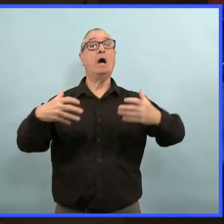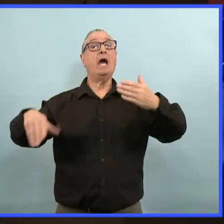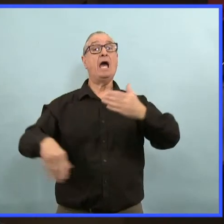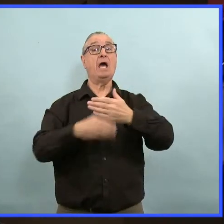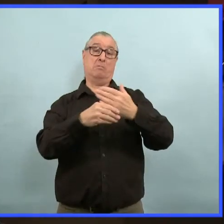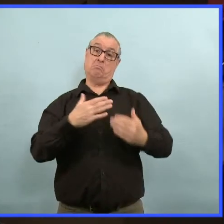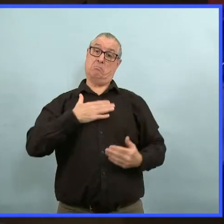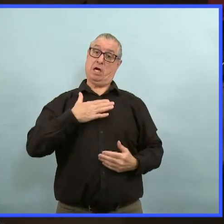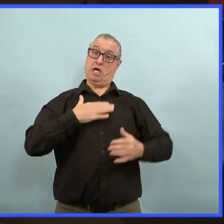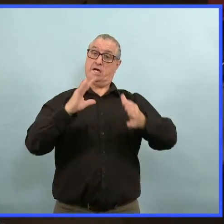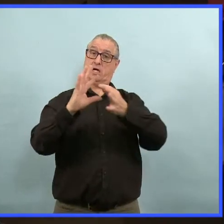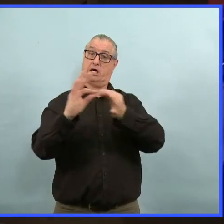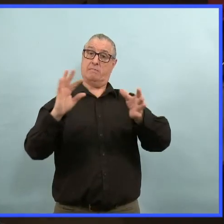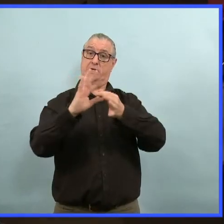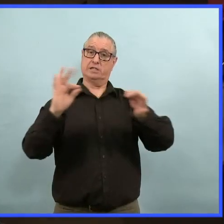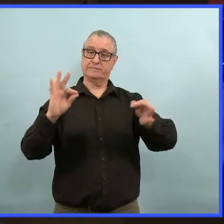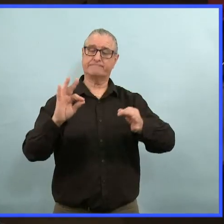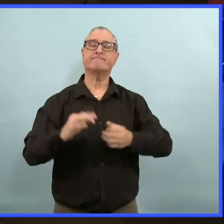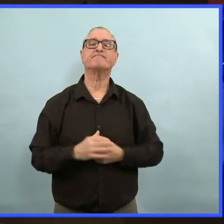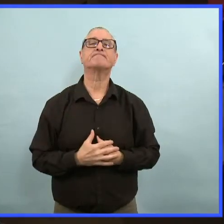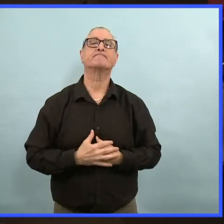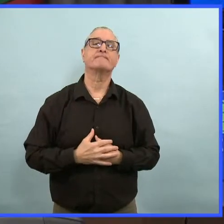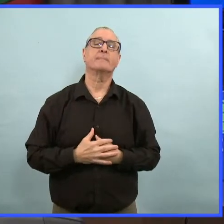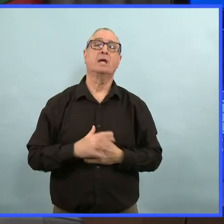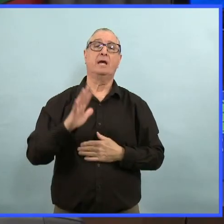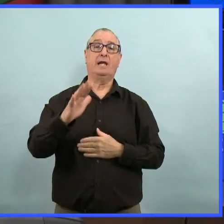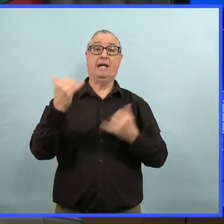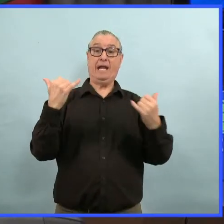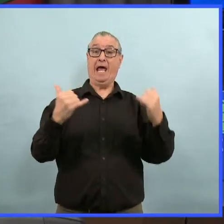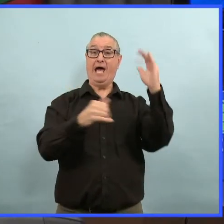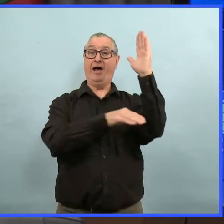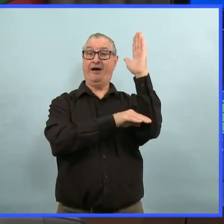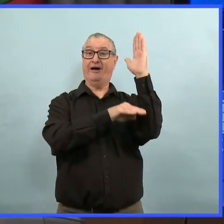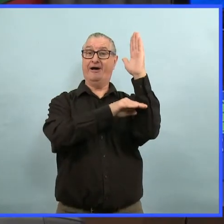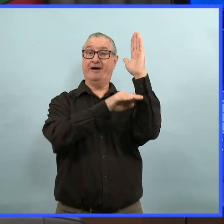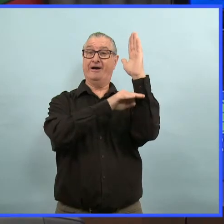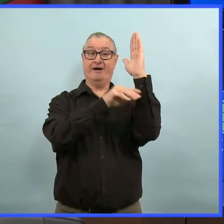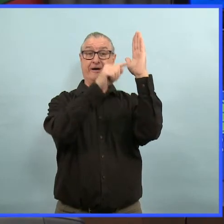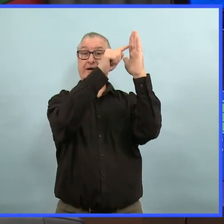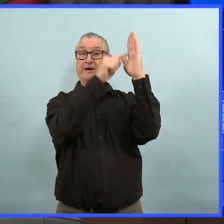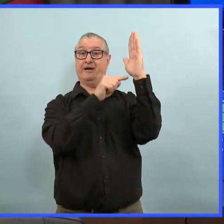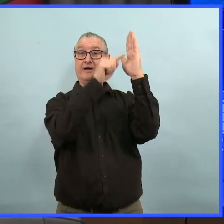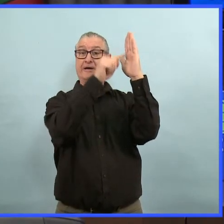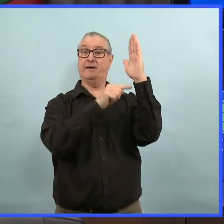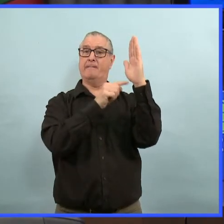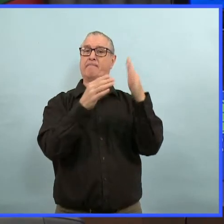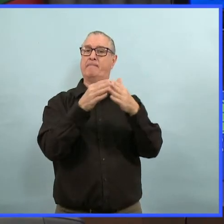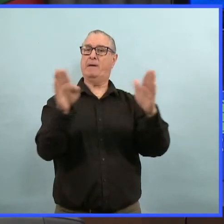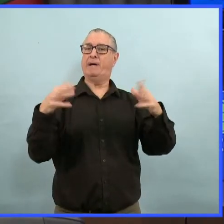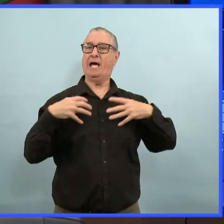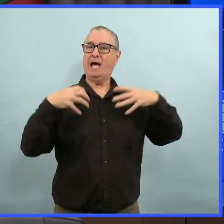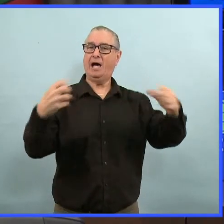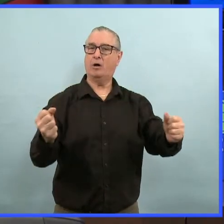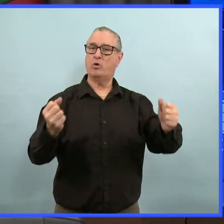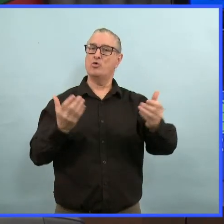guidelines uh that we're seeing now from uh public health and the scaling down or easing of those has